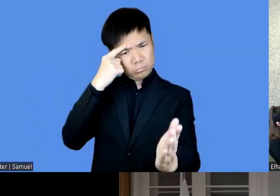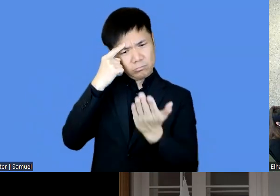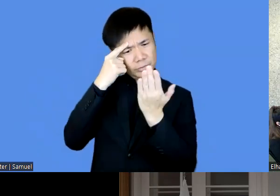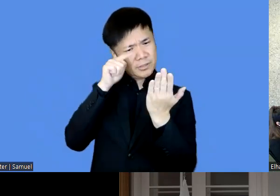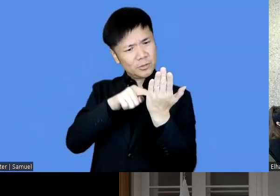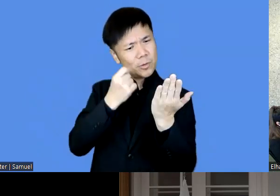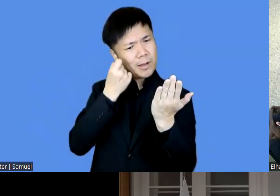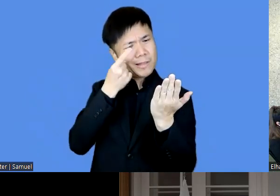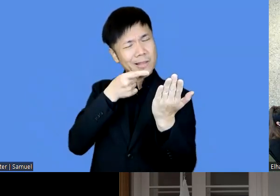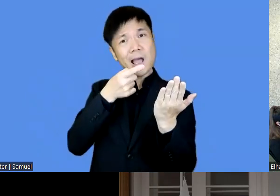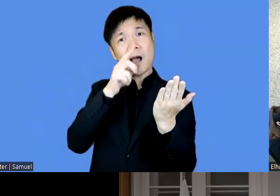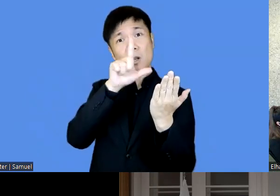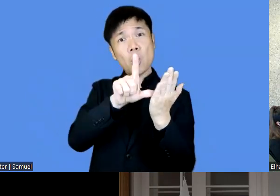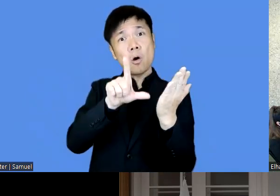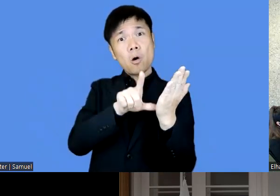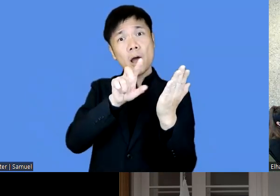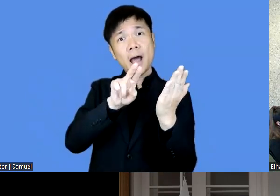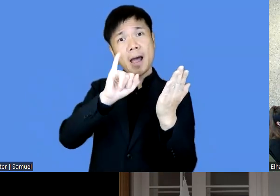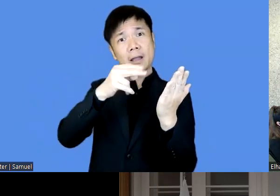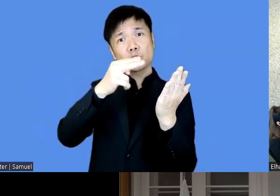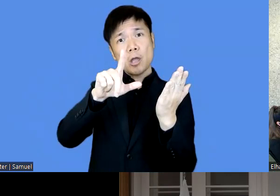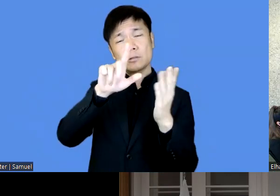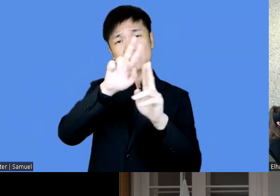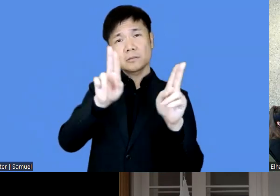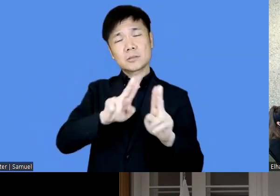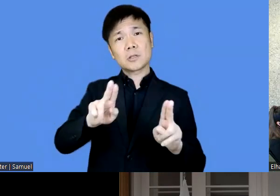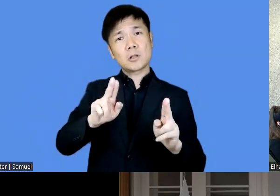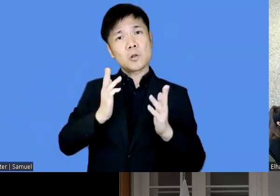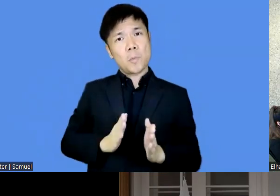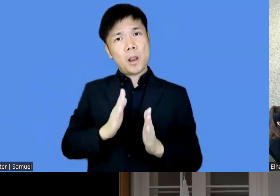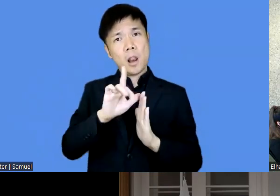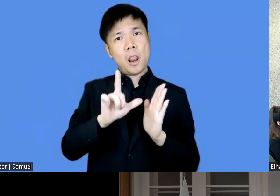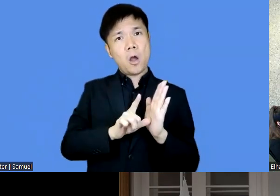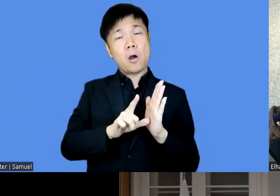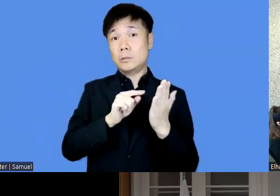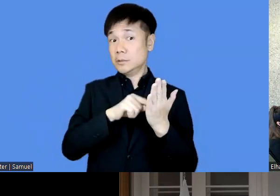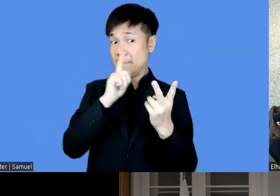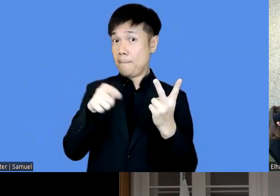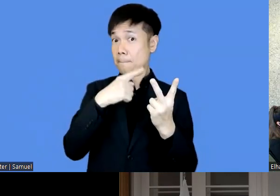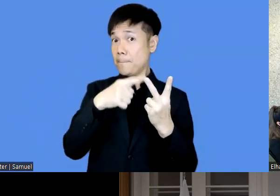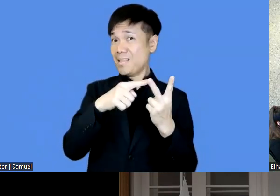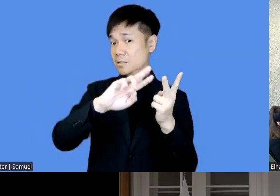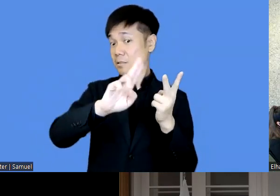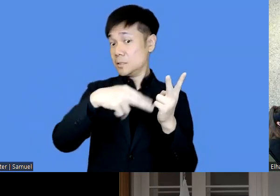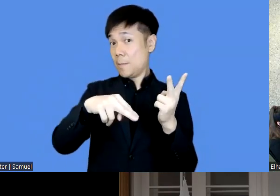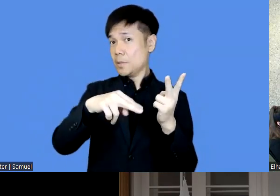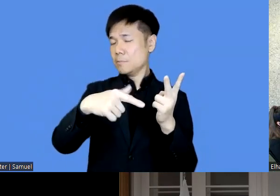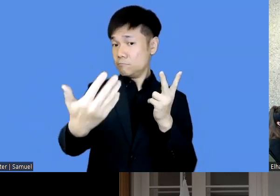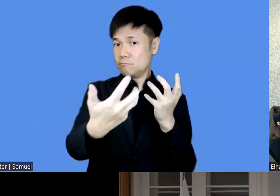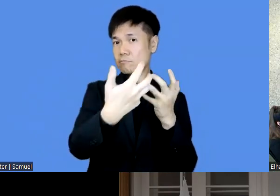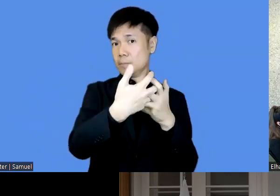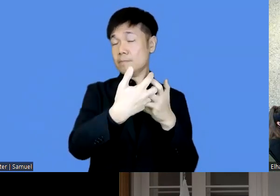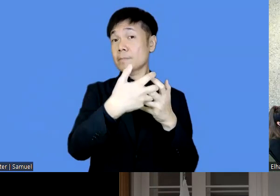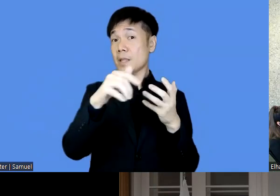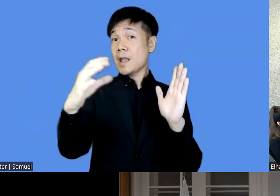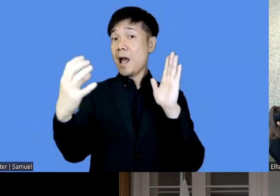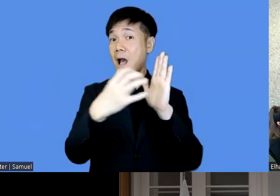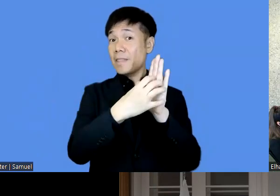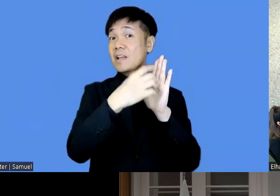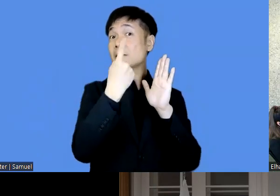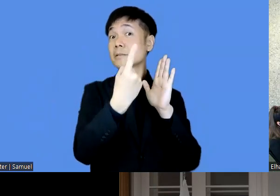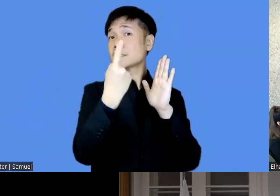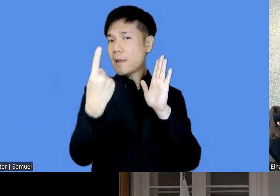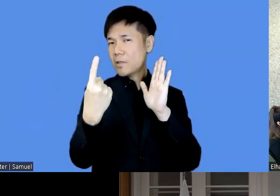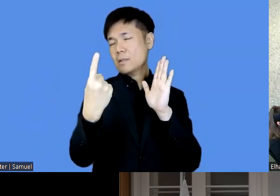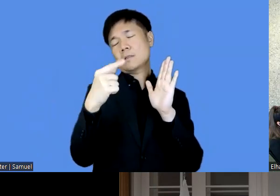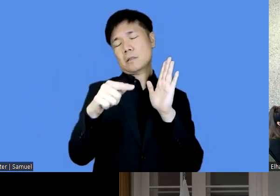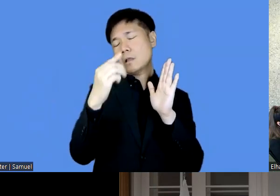ISL rules and with the CRPD, explicit in Article 11 helps increasing the disabilities substantively